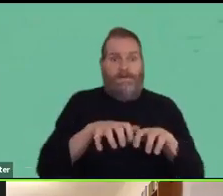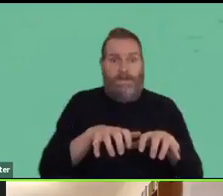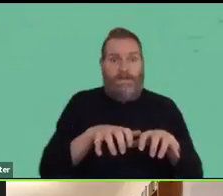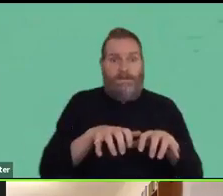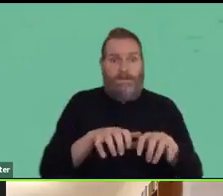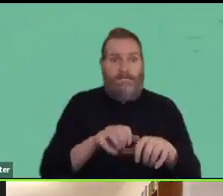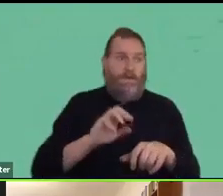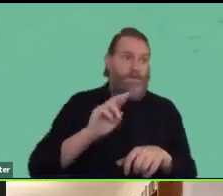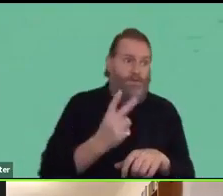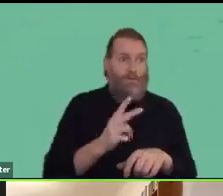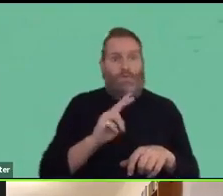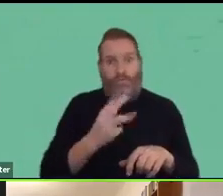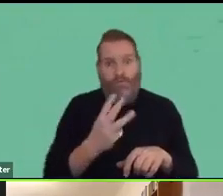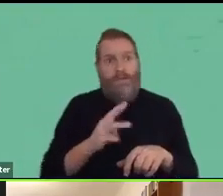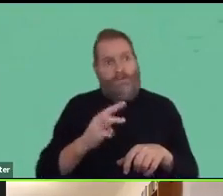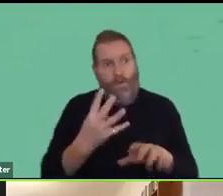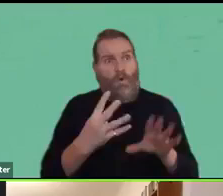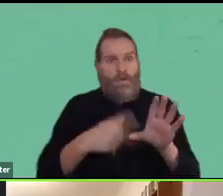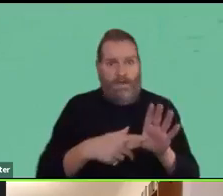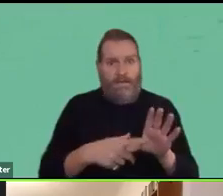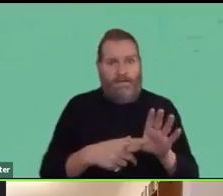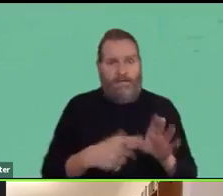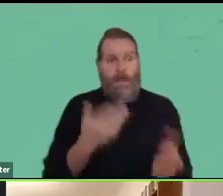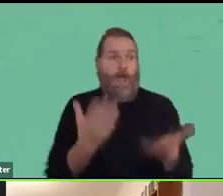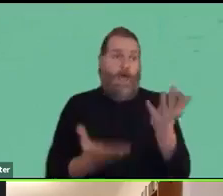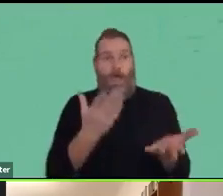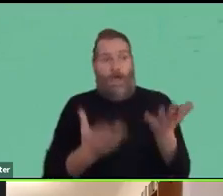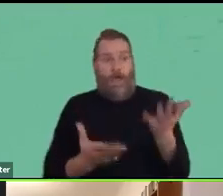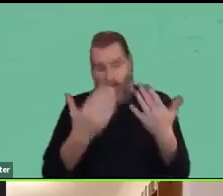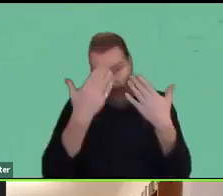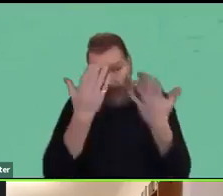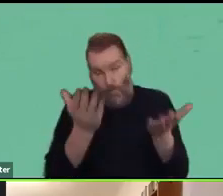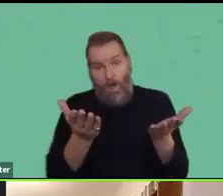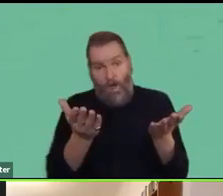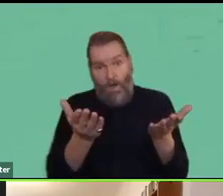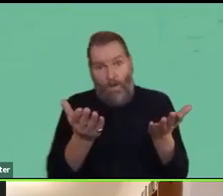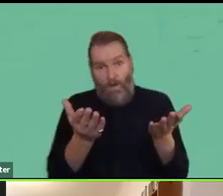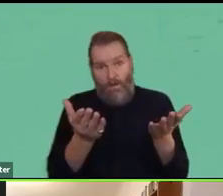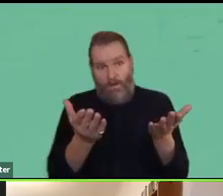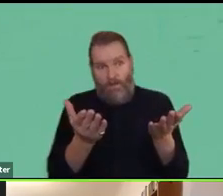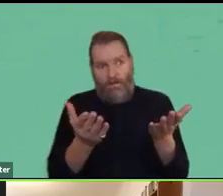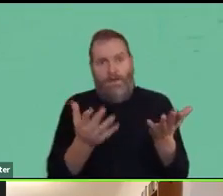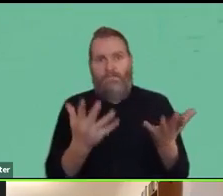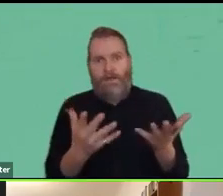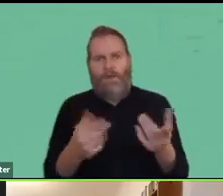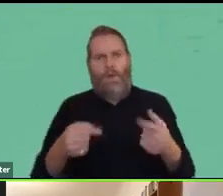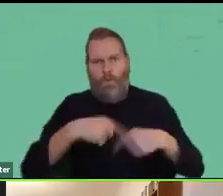policy now I don't know whether that's true or not but I do know that if we don't kick up a fuss now